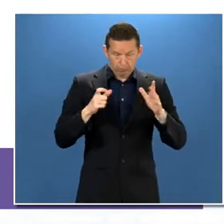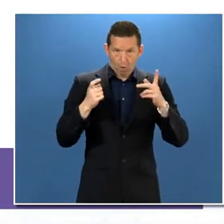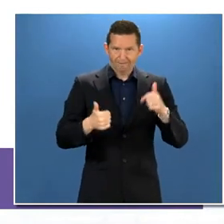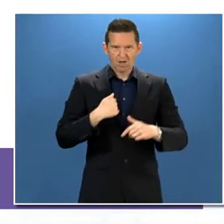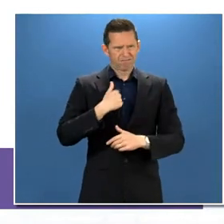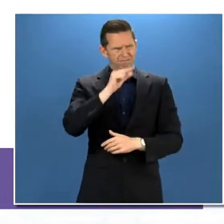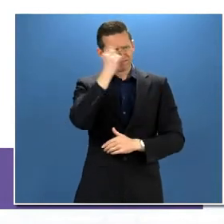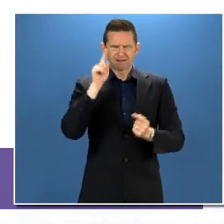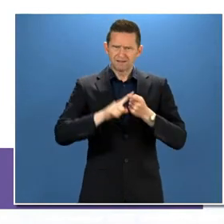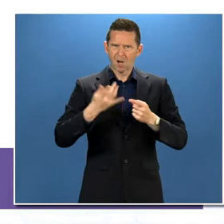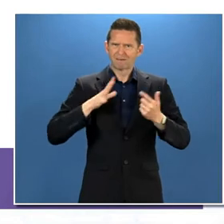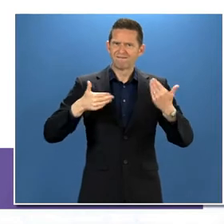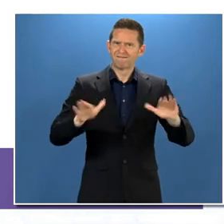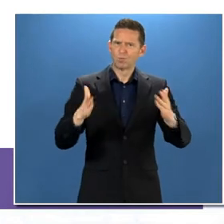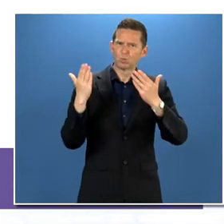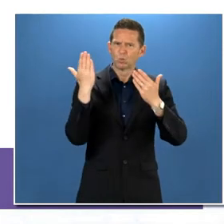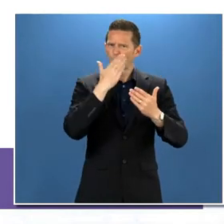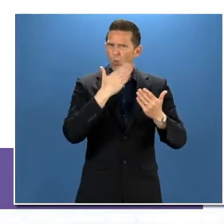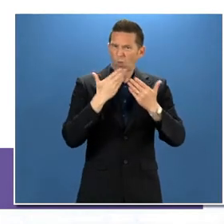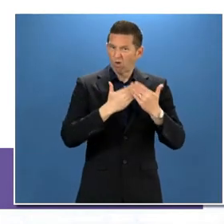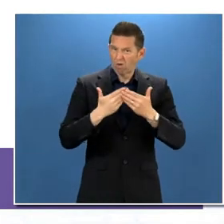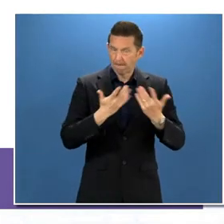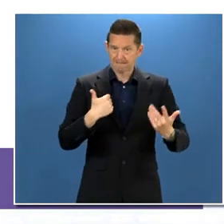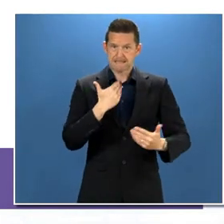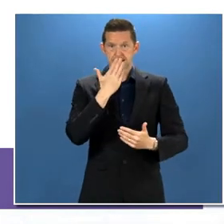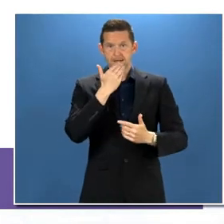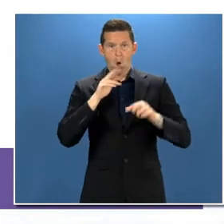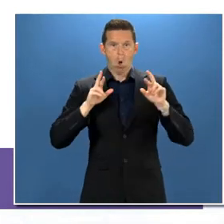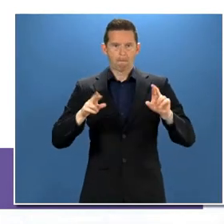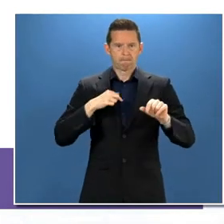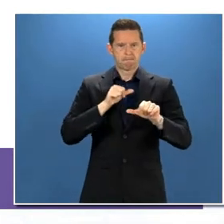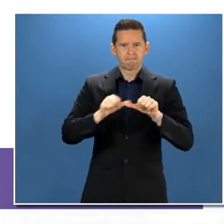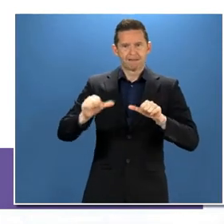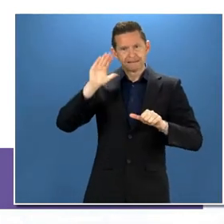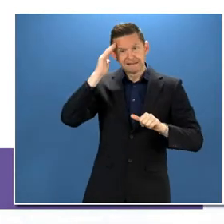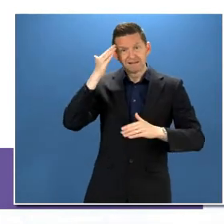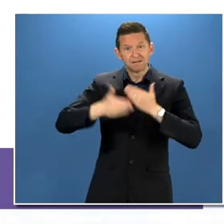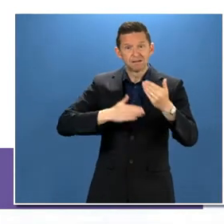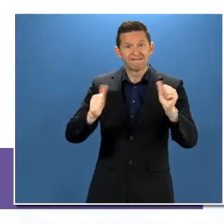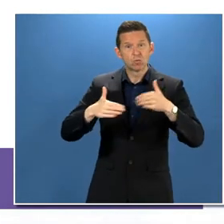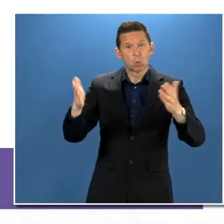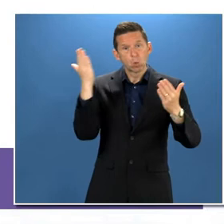And I just hoped for the best in finishing school. And I wanted to finish school with my friends.